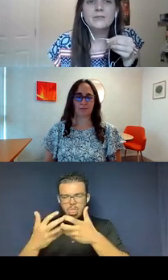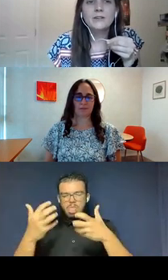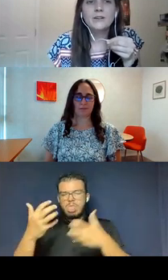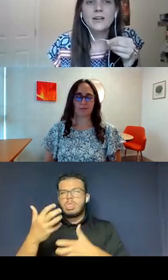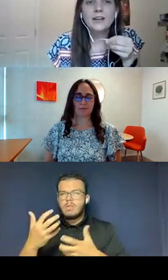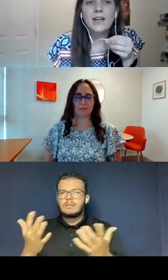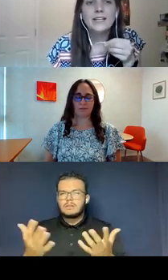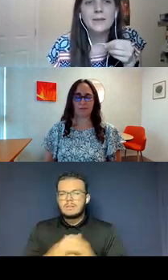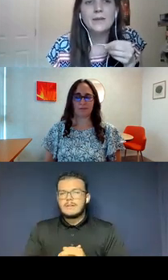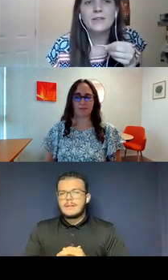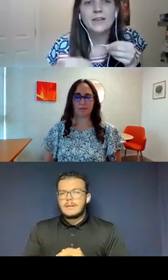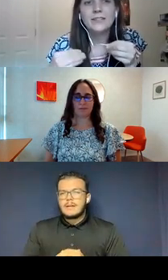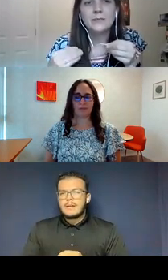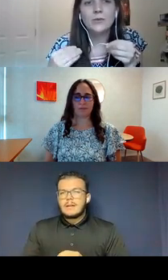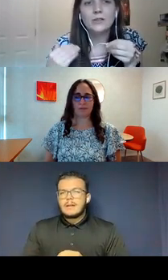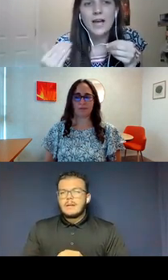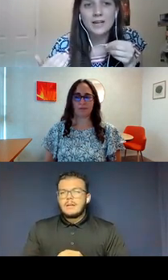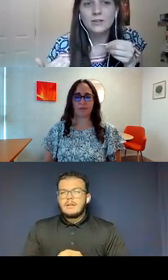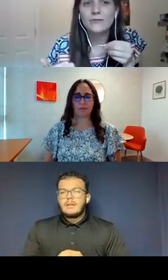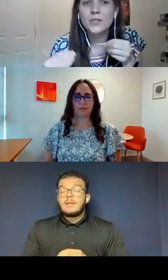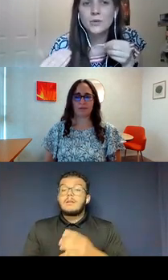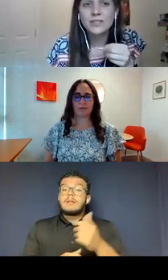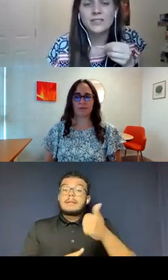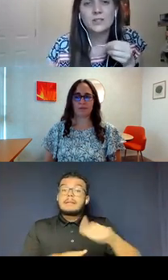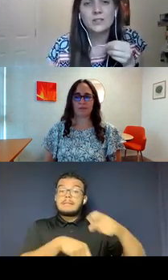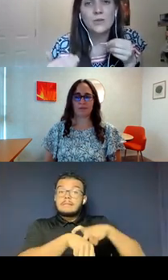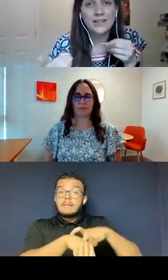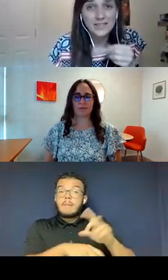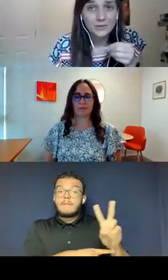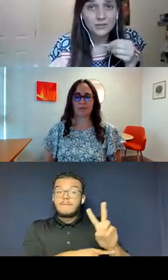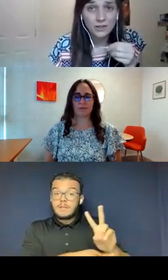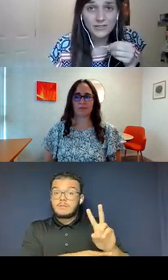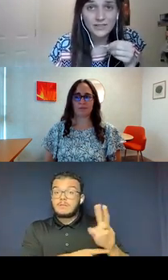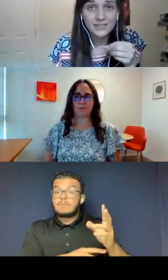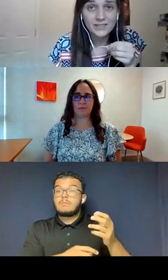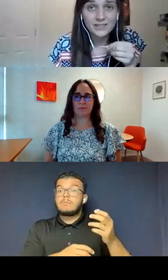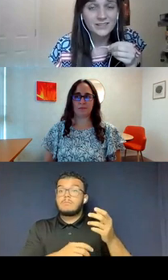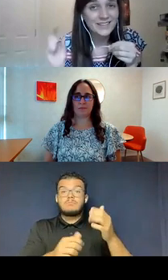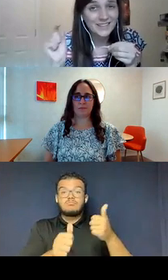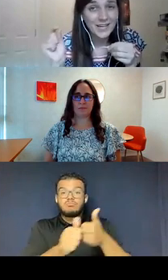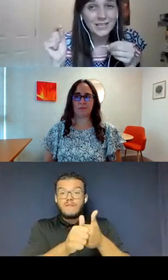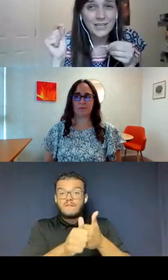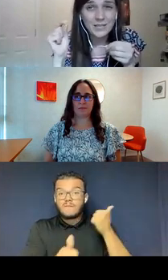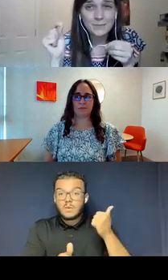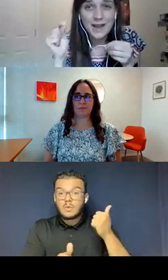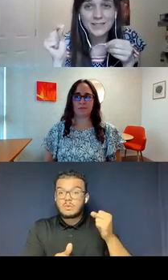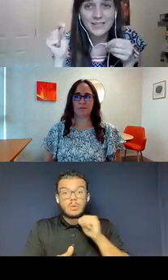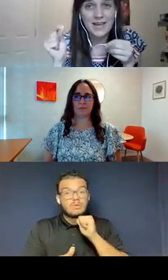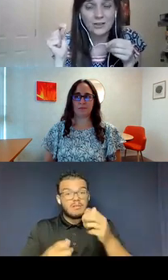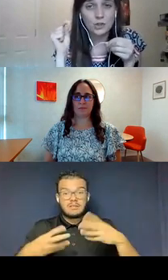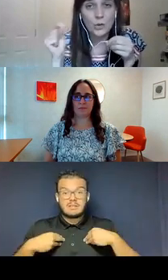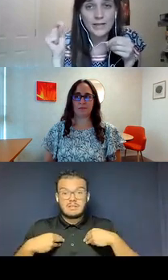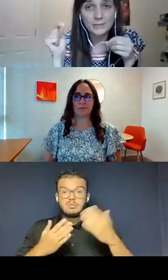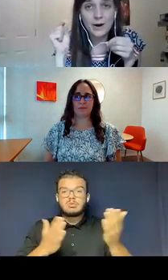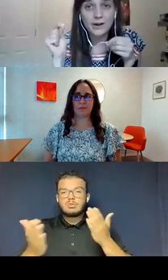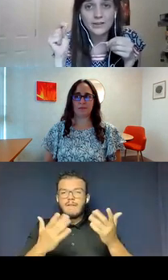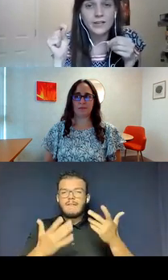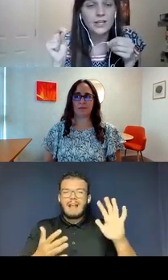For any time a victim or client refuses to accept services-- it kind of gets back to that choice part--